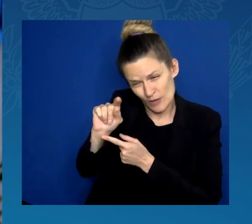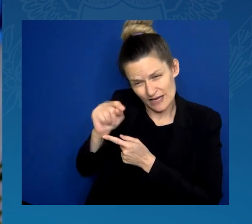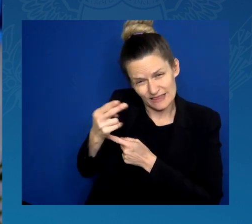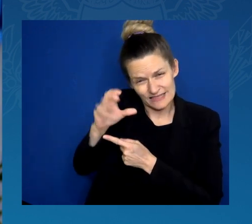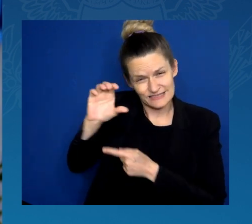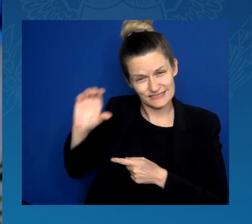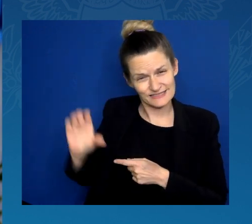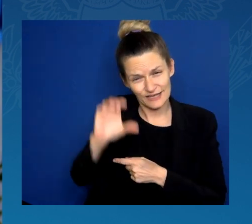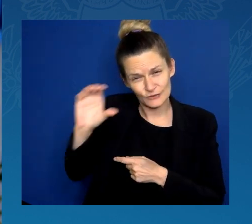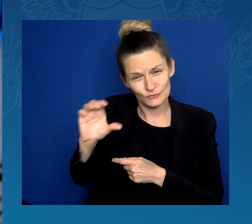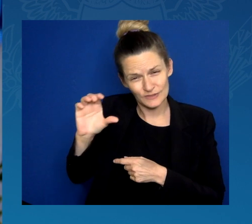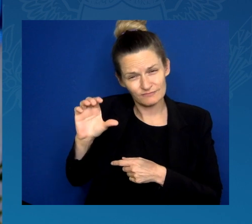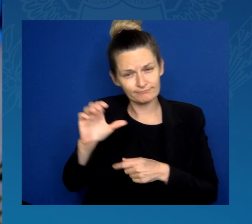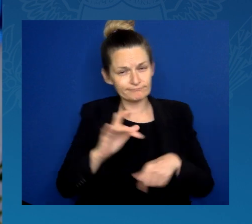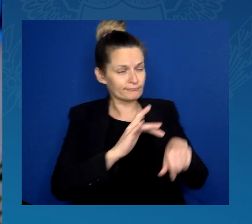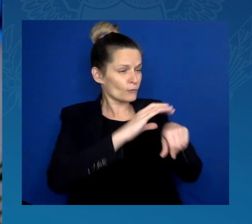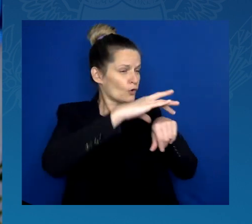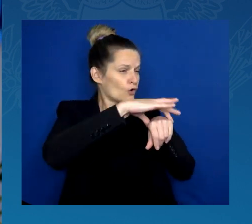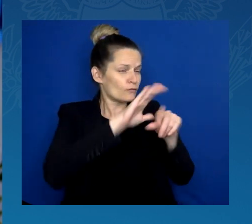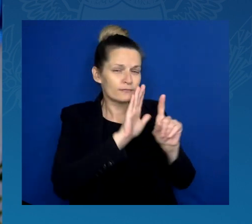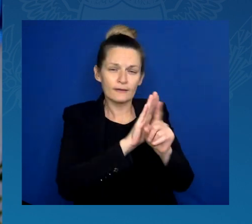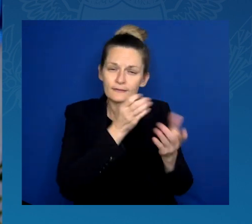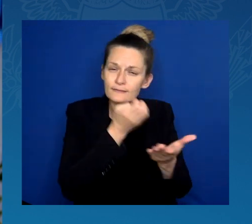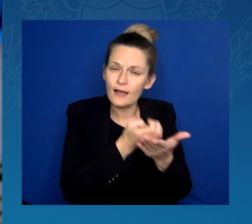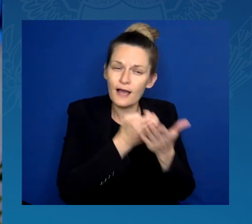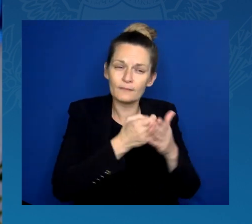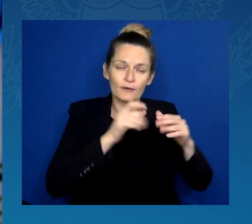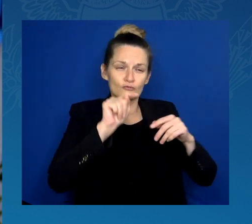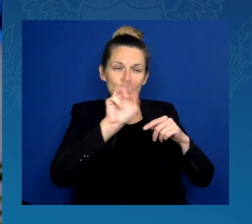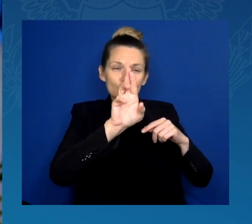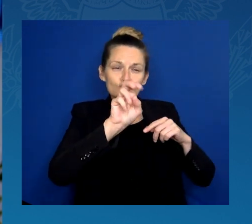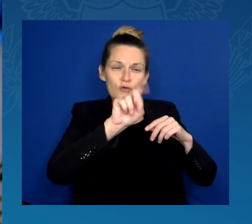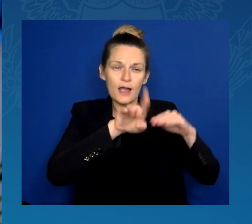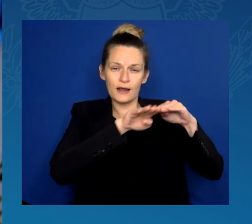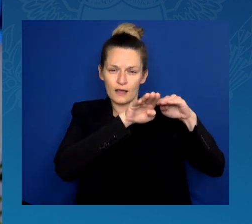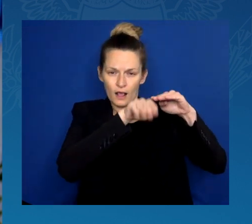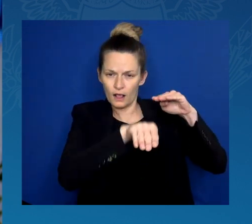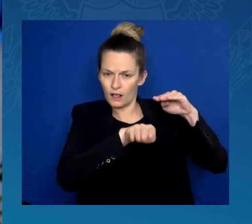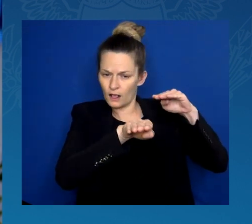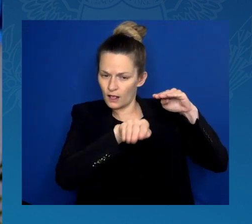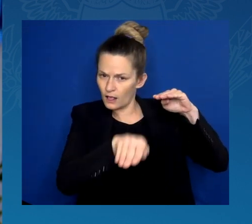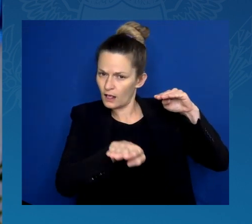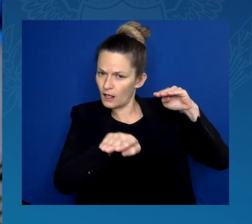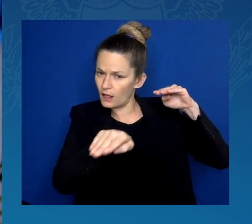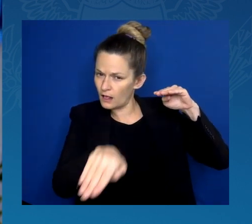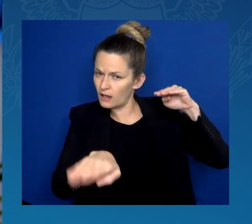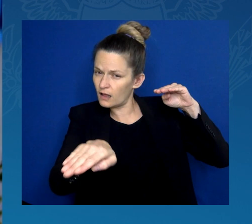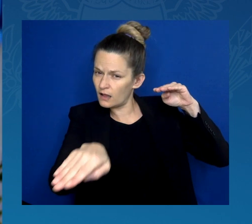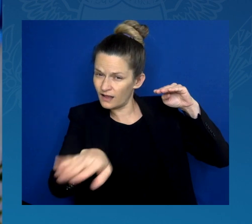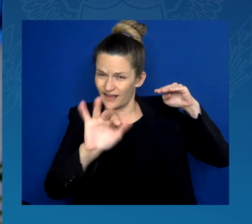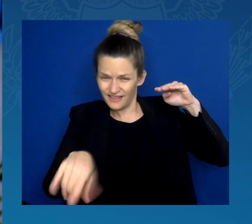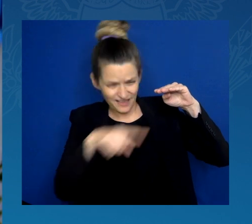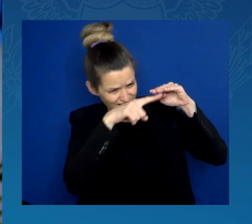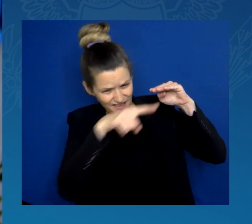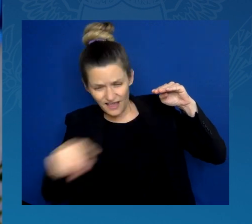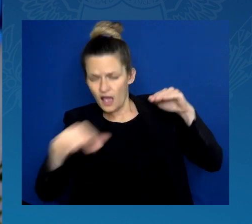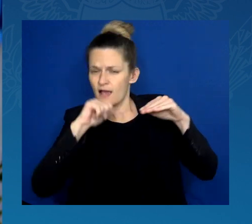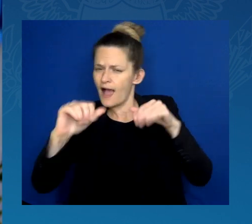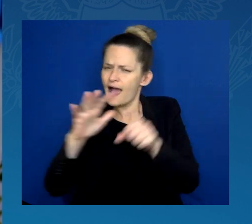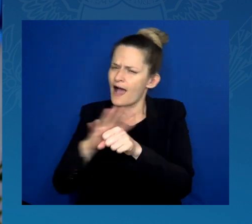that did not adequately protect American workers, our nation's economy began to shift.